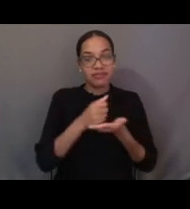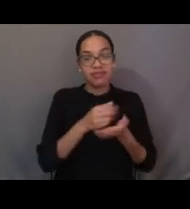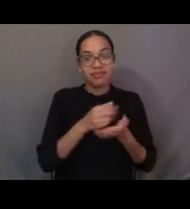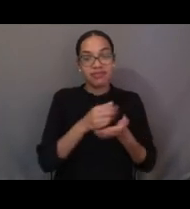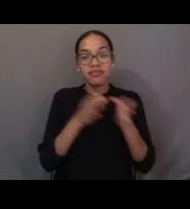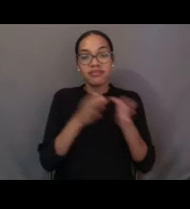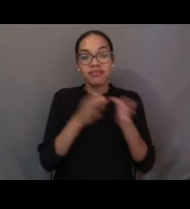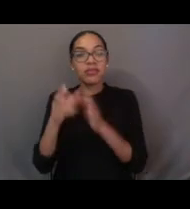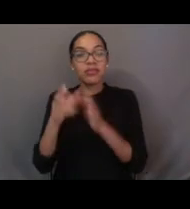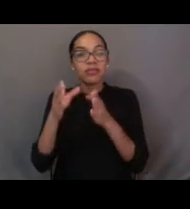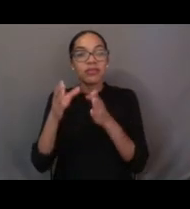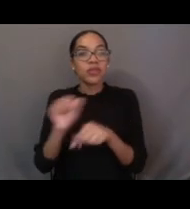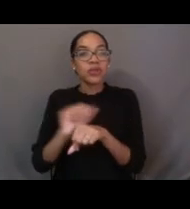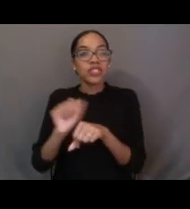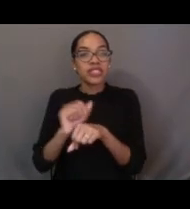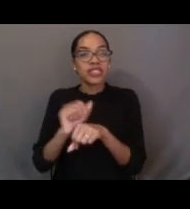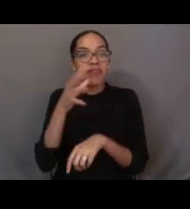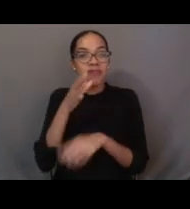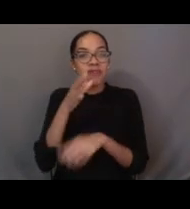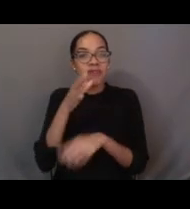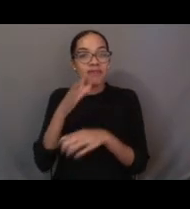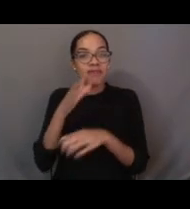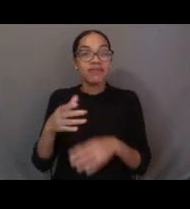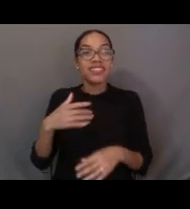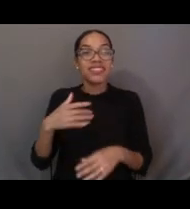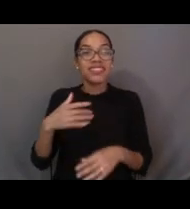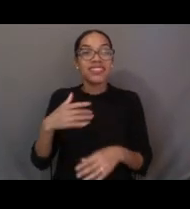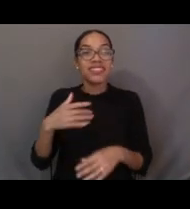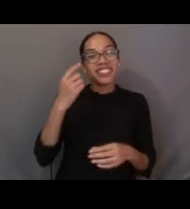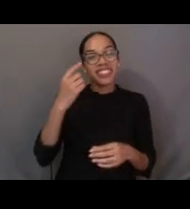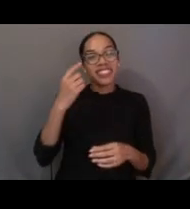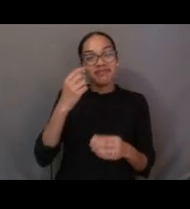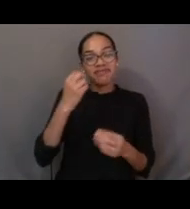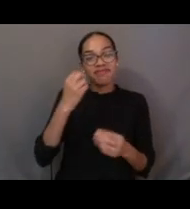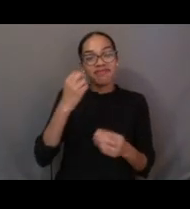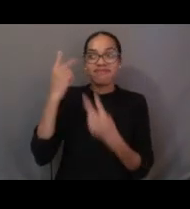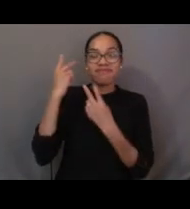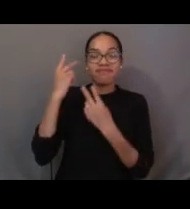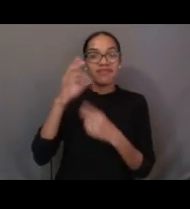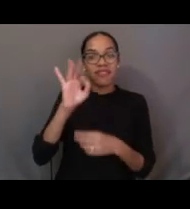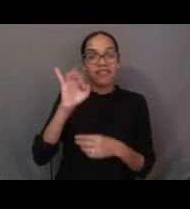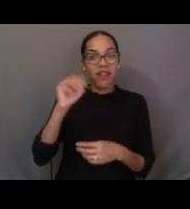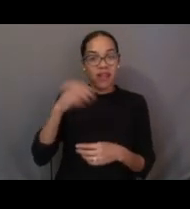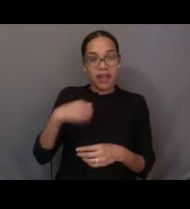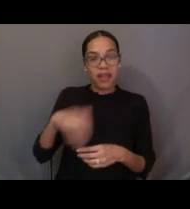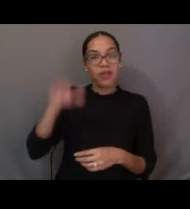like the farm I grew up on, you think about a farm on land. Here we have lettuce growing in the soil.